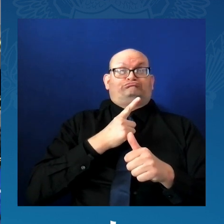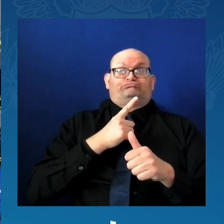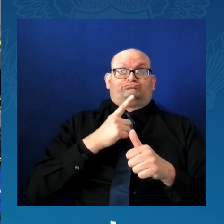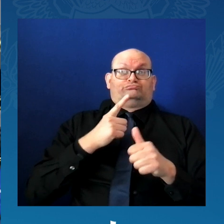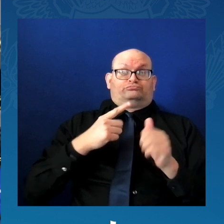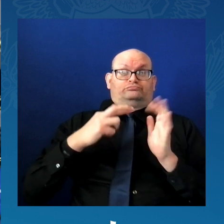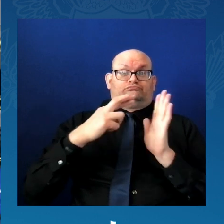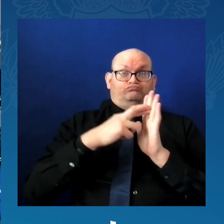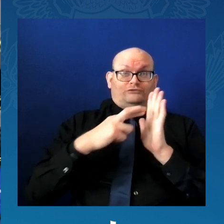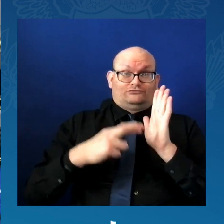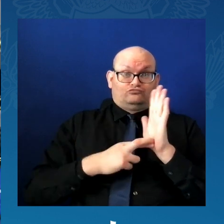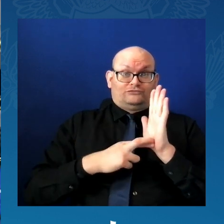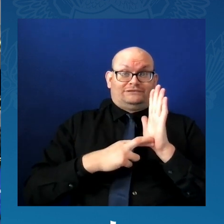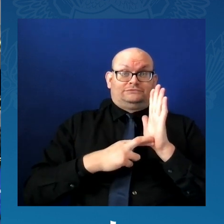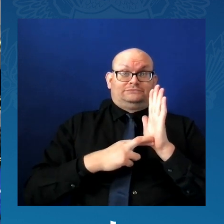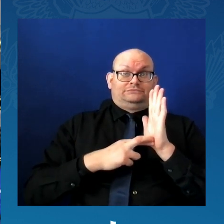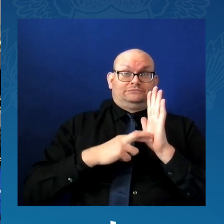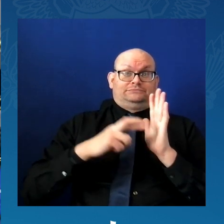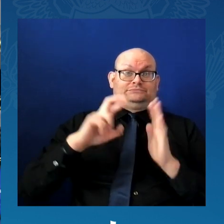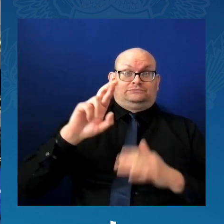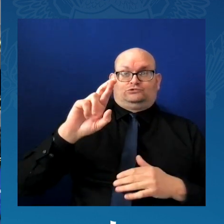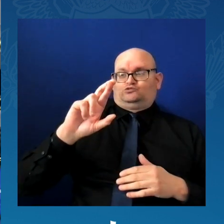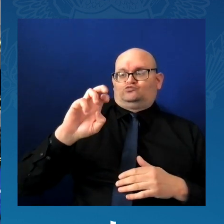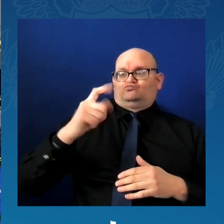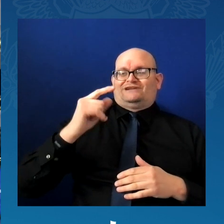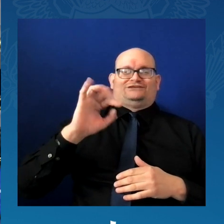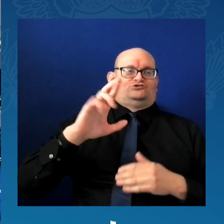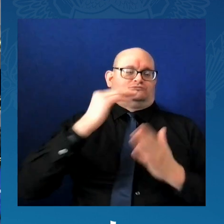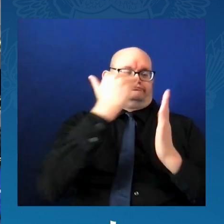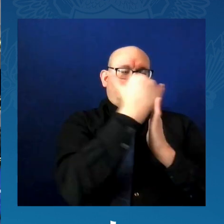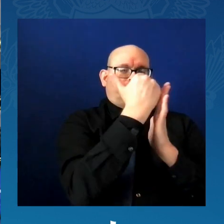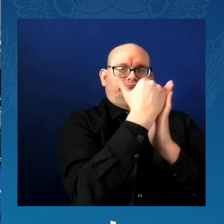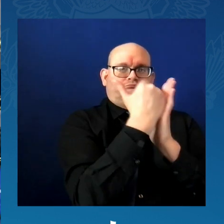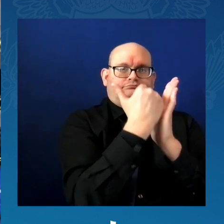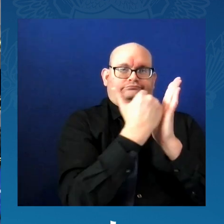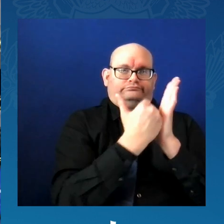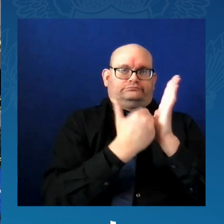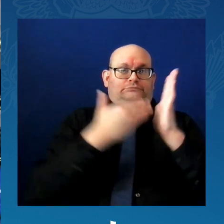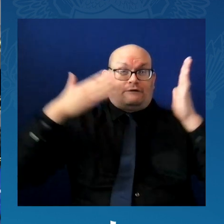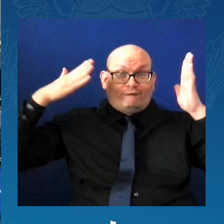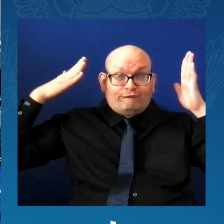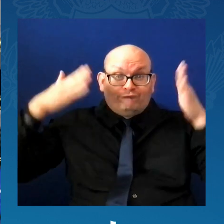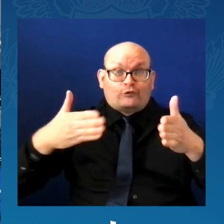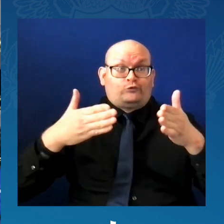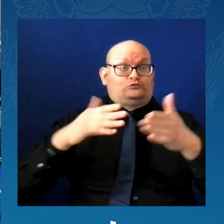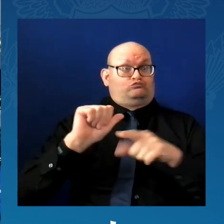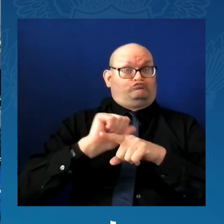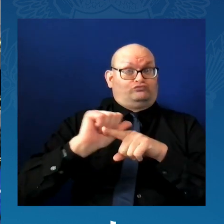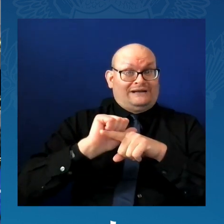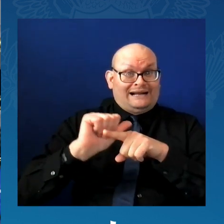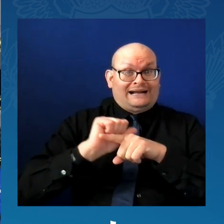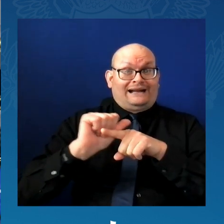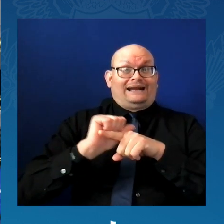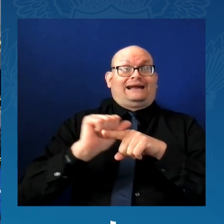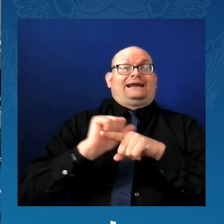This accelerator will bring together employers, academic providers, training providers to come together and further the use of registered apprenticeship